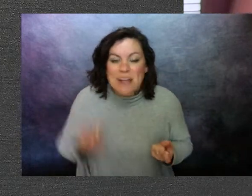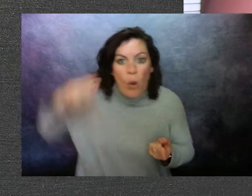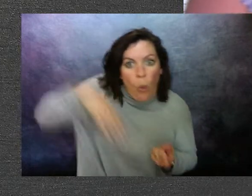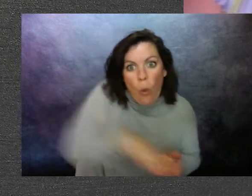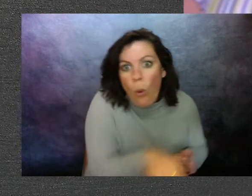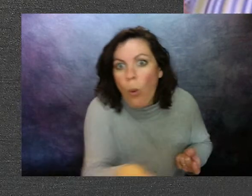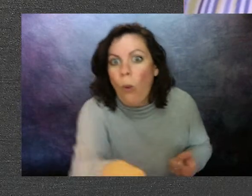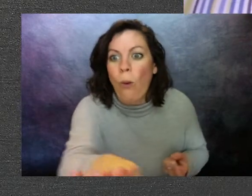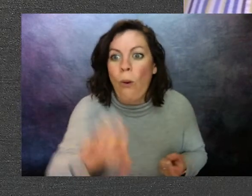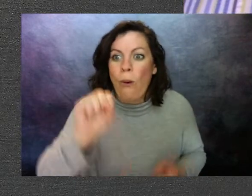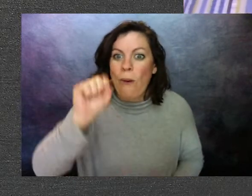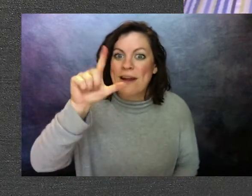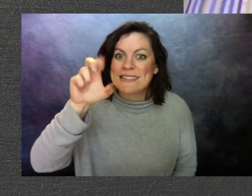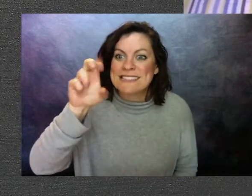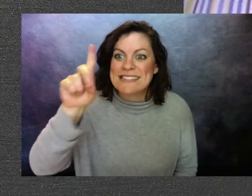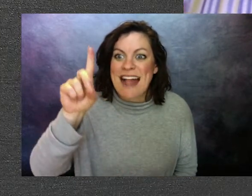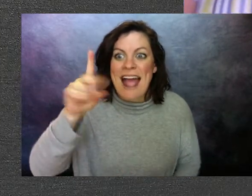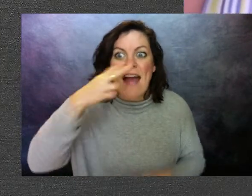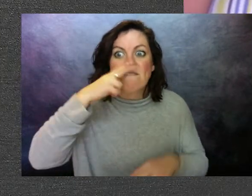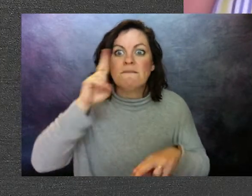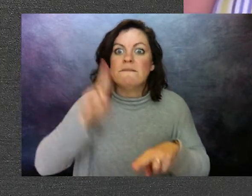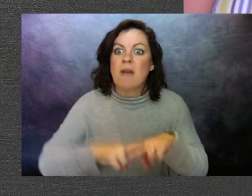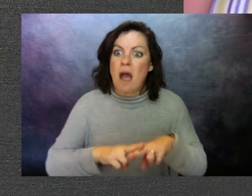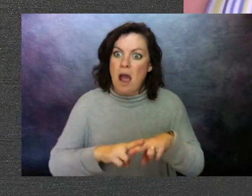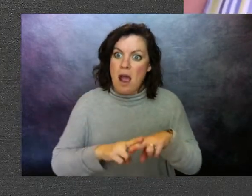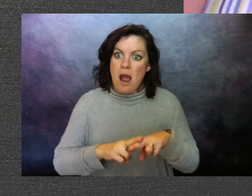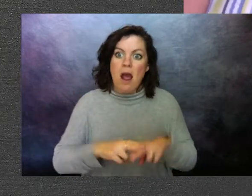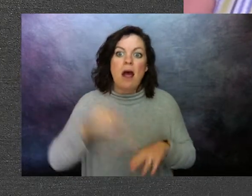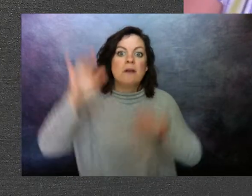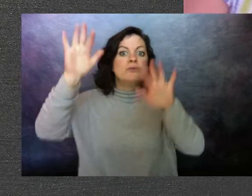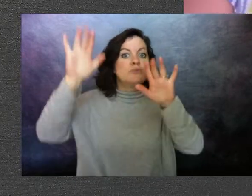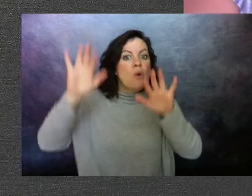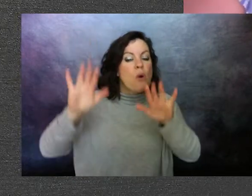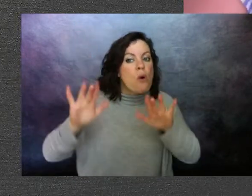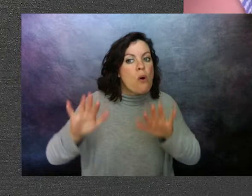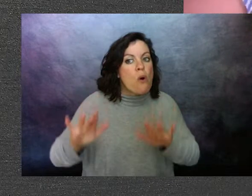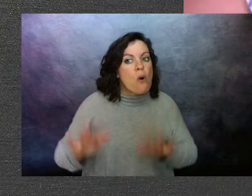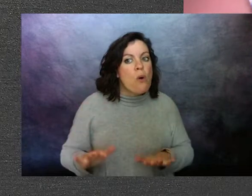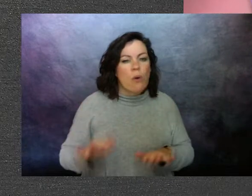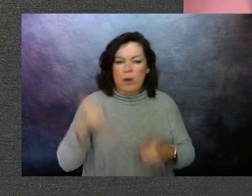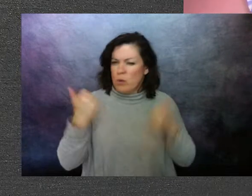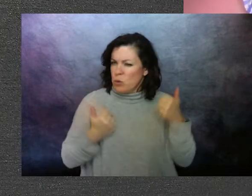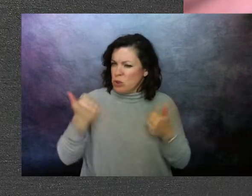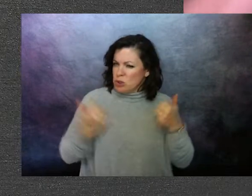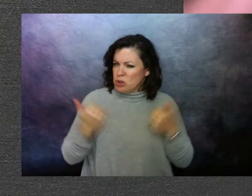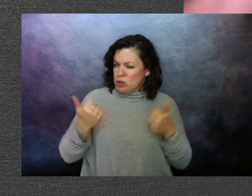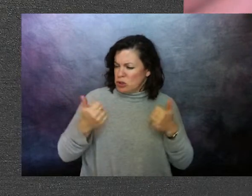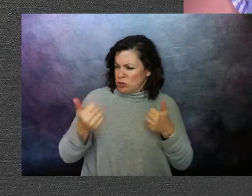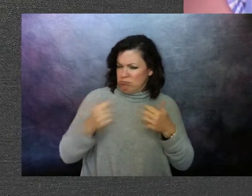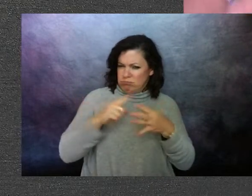This is a fun activity you would do in the snow. Which one do you think?